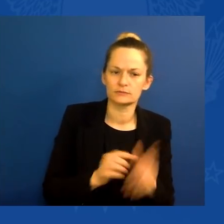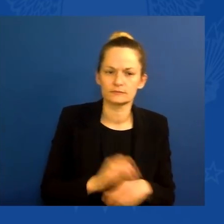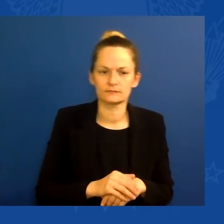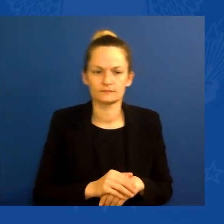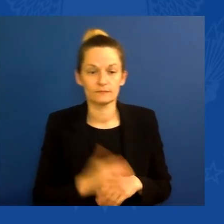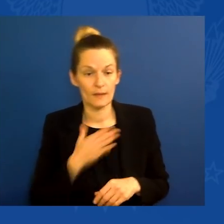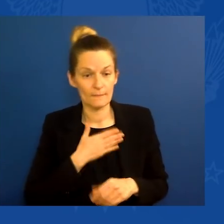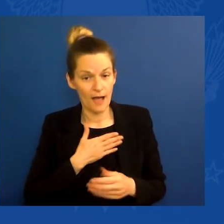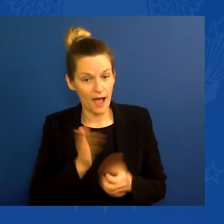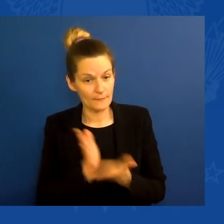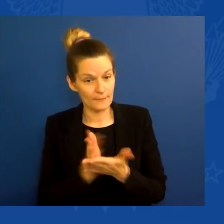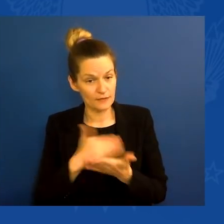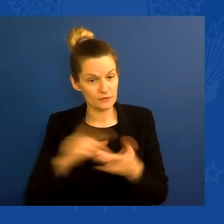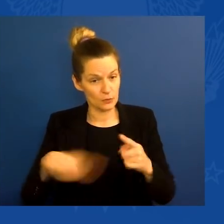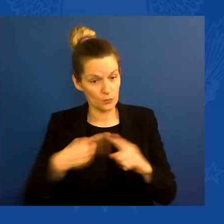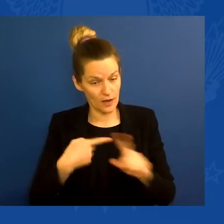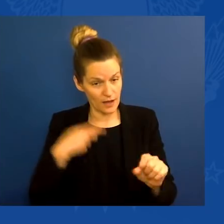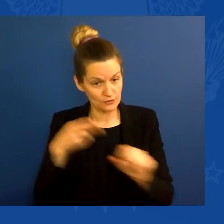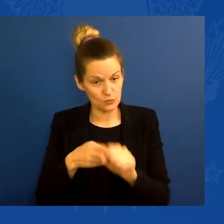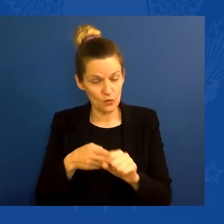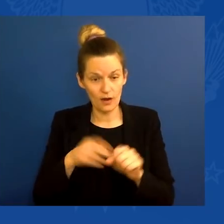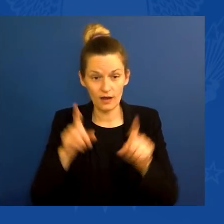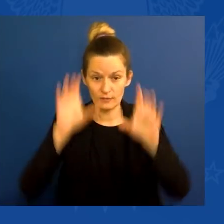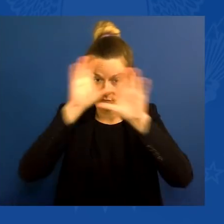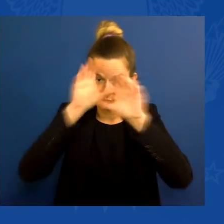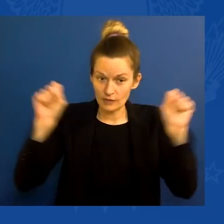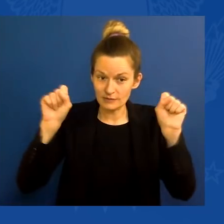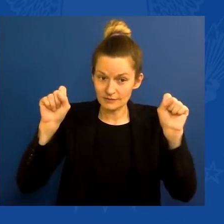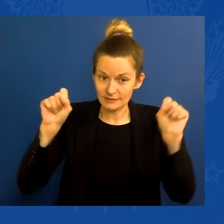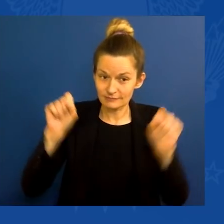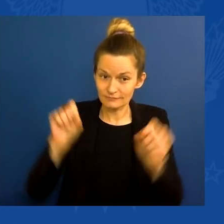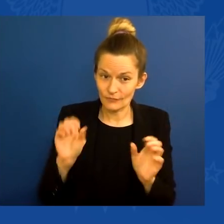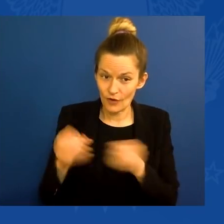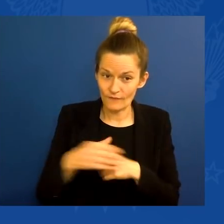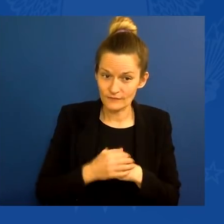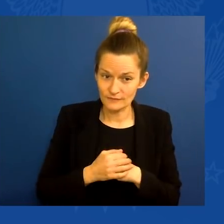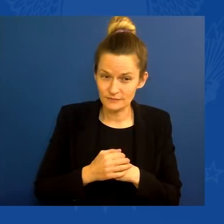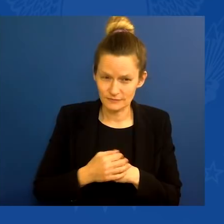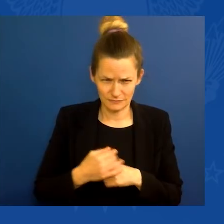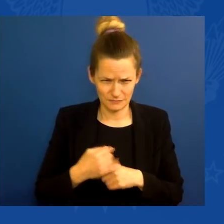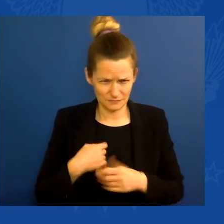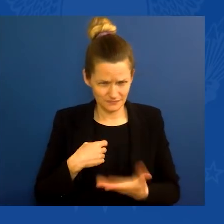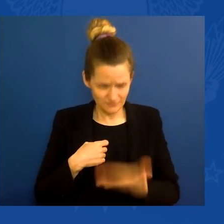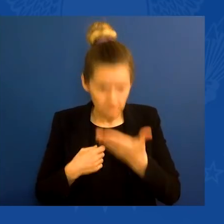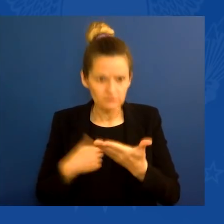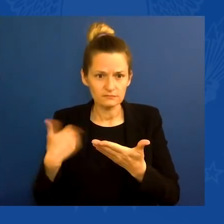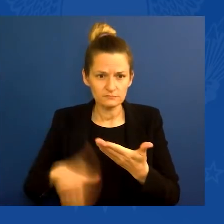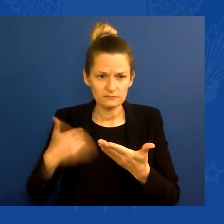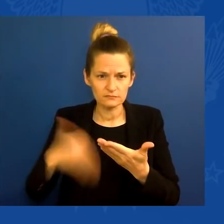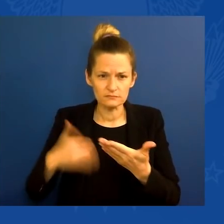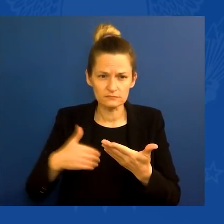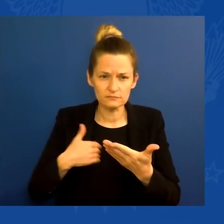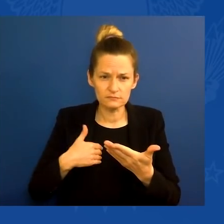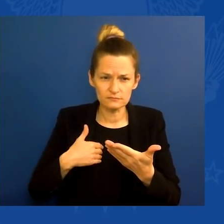with only 2 million people vaccinated. We needed to rebuild our economy and restore public safety.